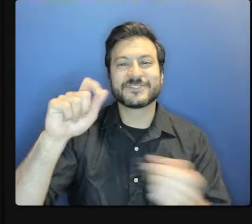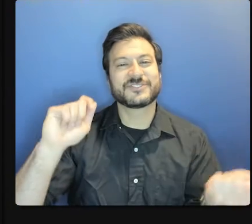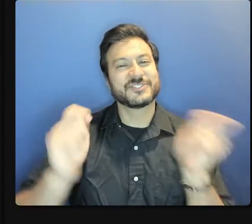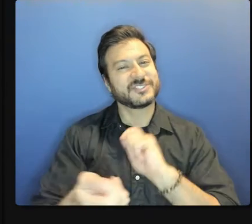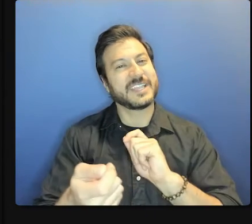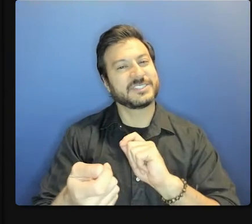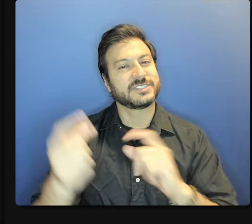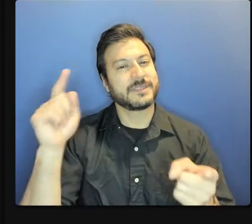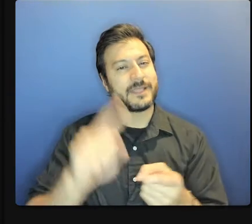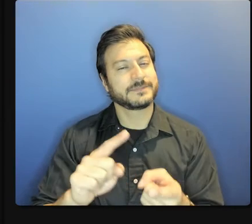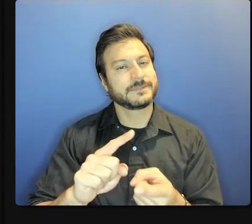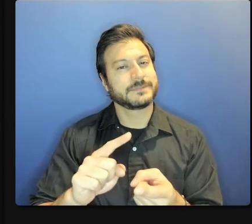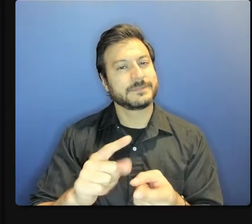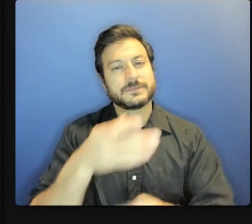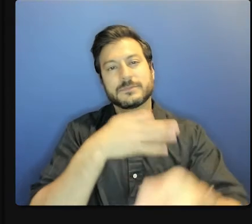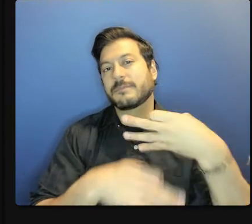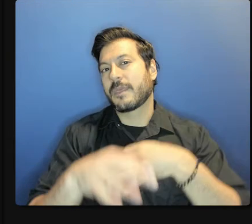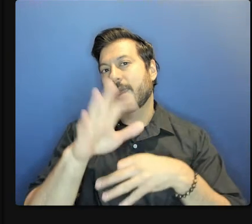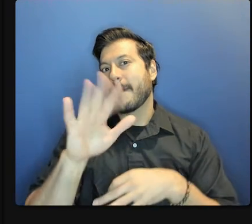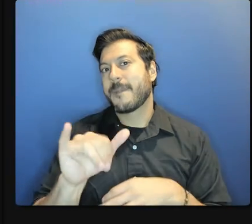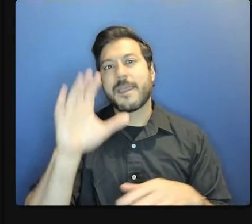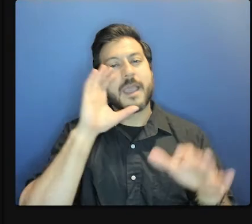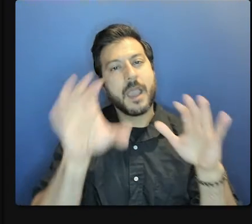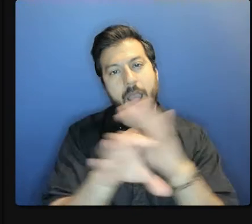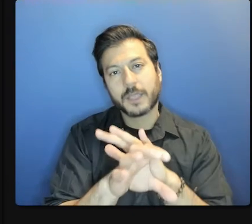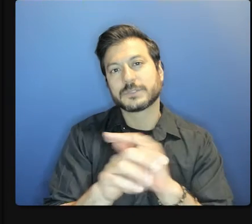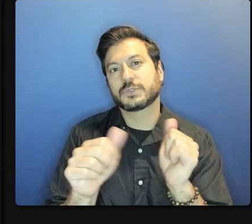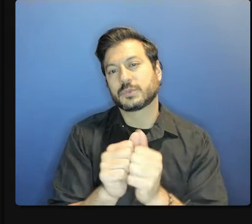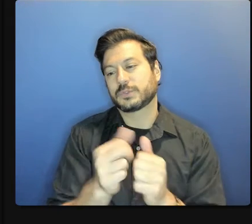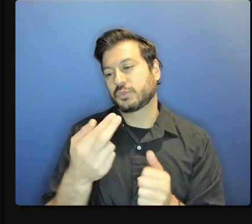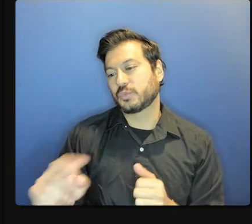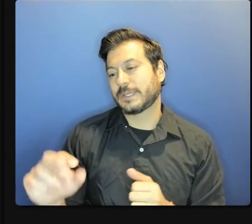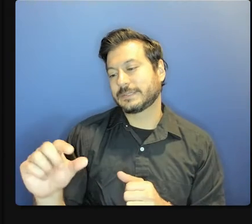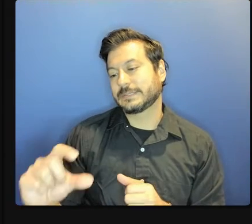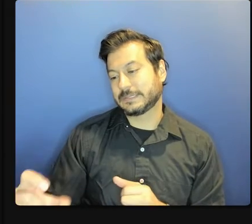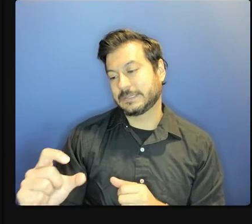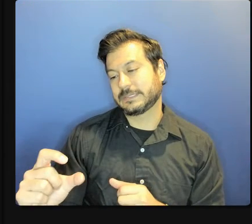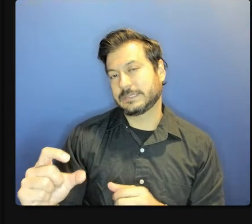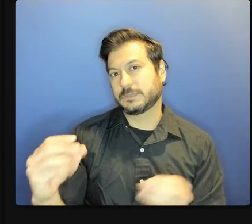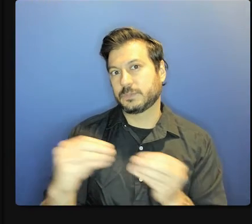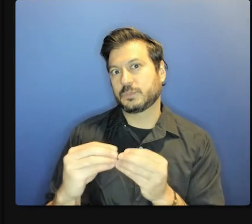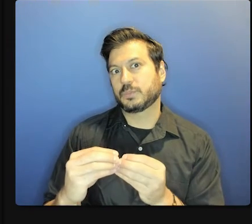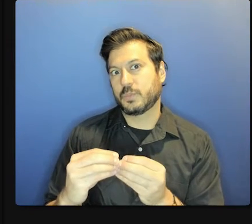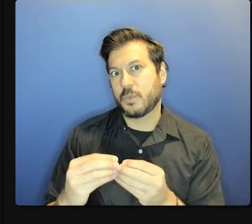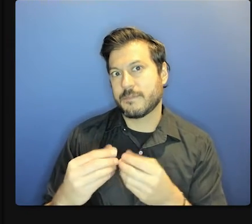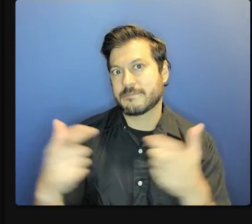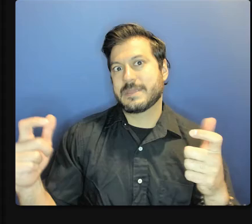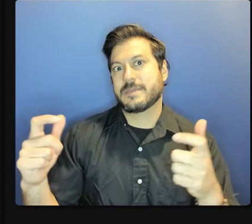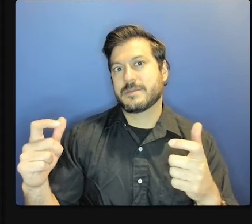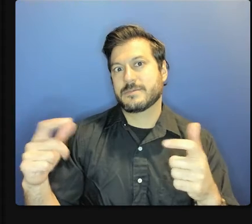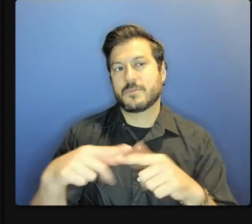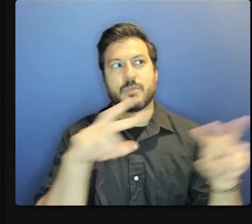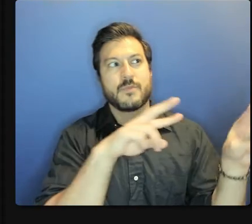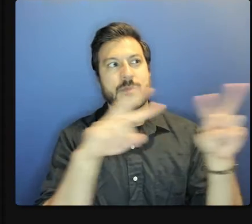the face buttons have less prominence. They're replaced by semantic icons, with the right stick becoming more prominent in that layout.